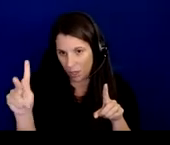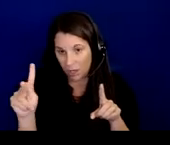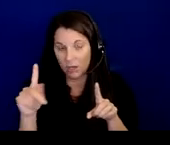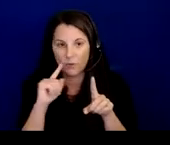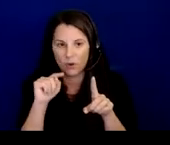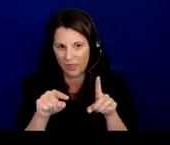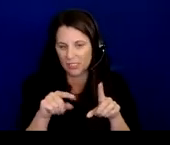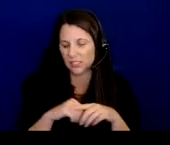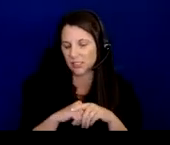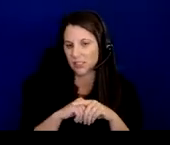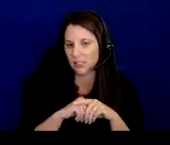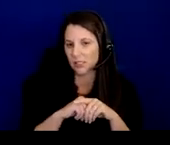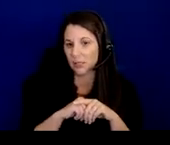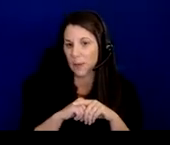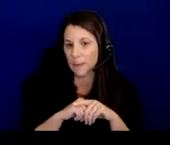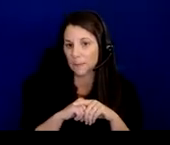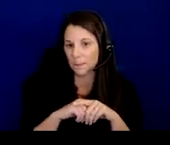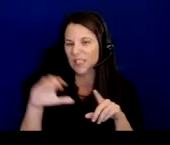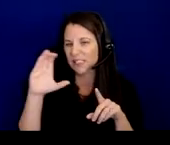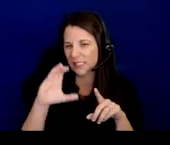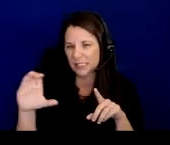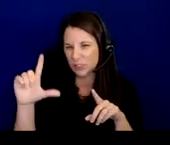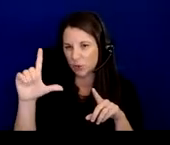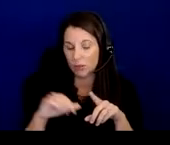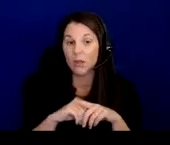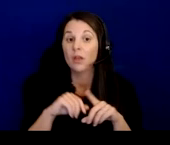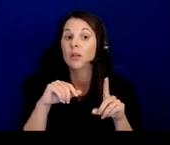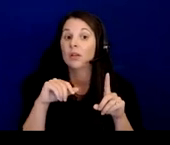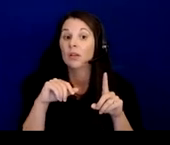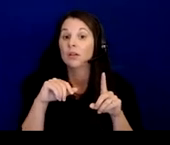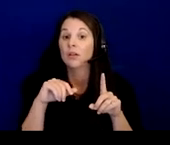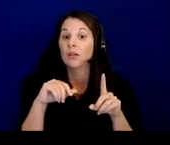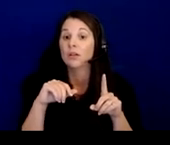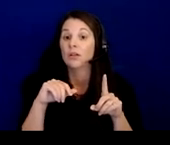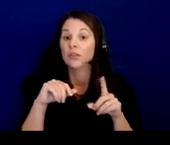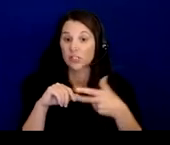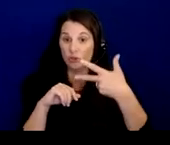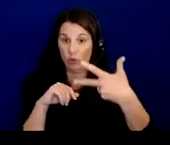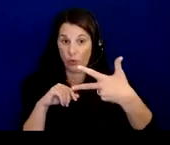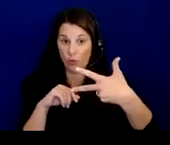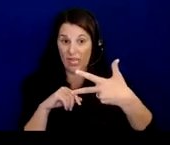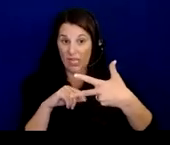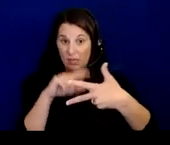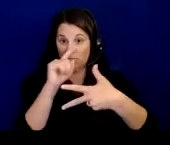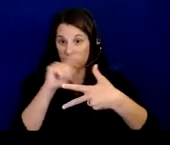these three things are sitting on top of these five principles, five guiding principles,